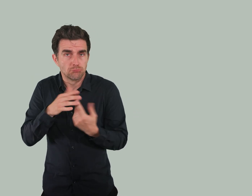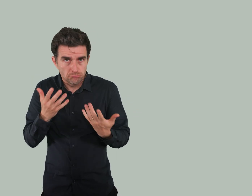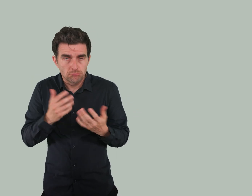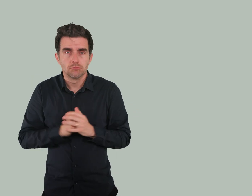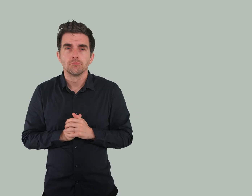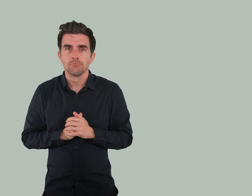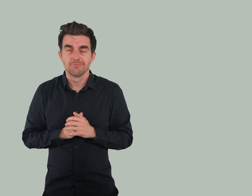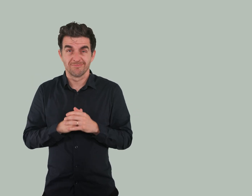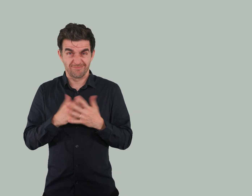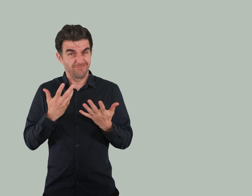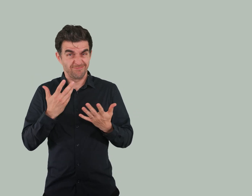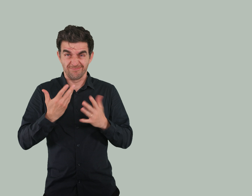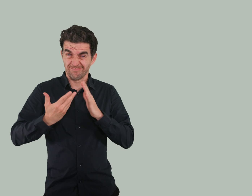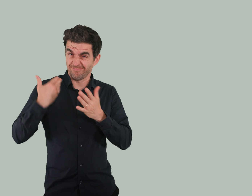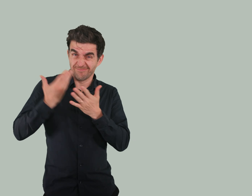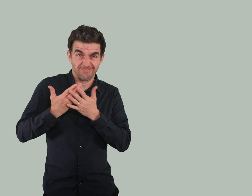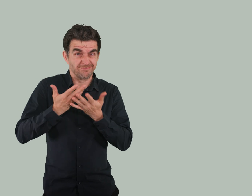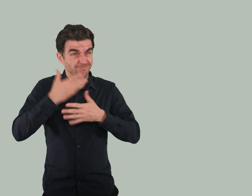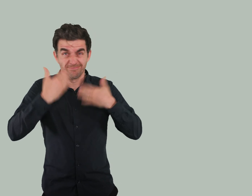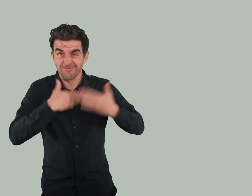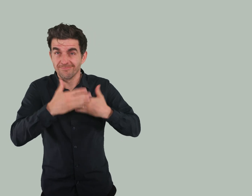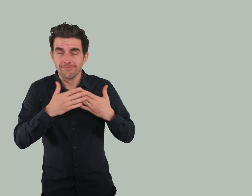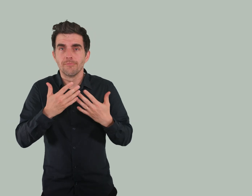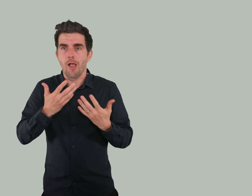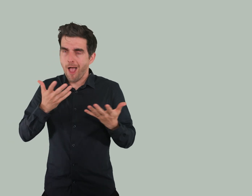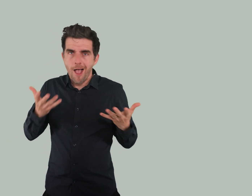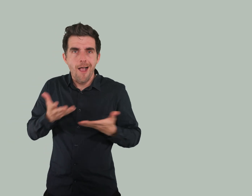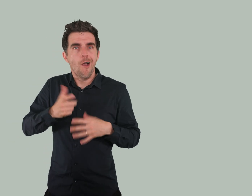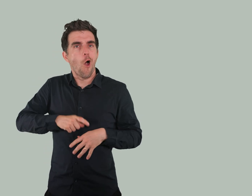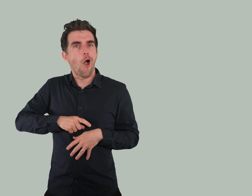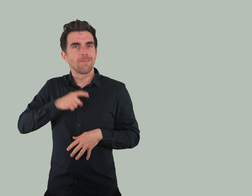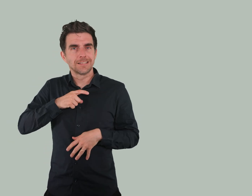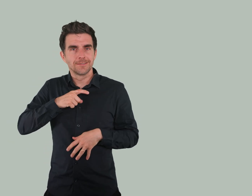These systems tend to reward confidence,